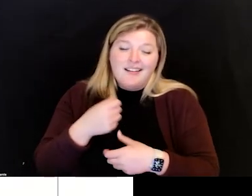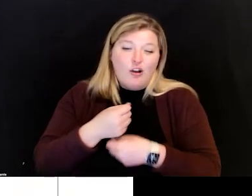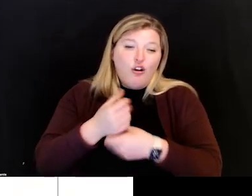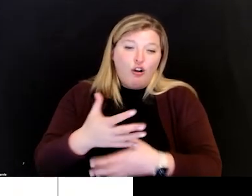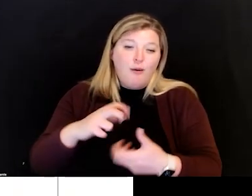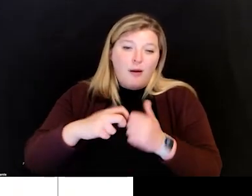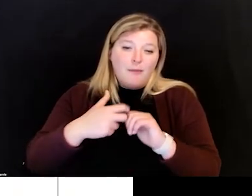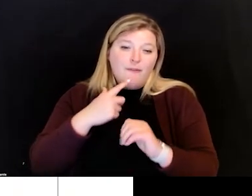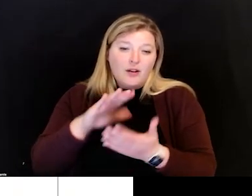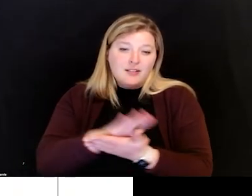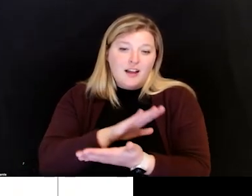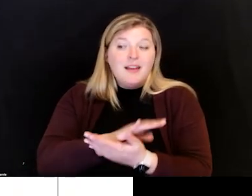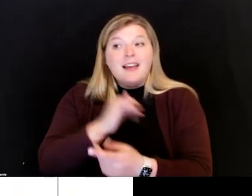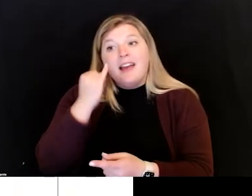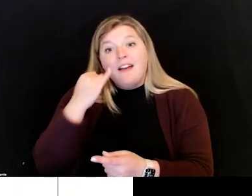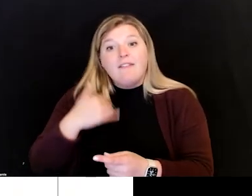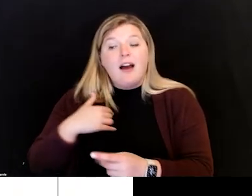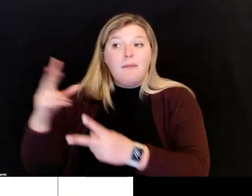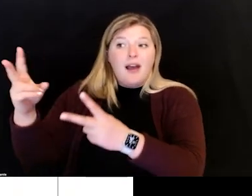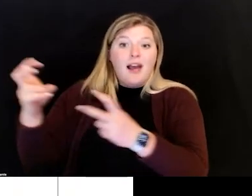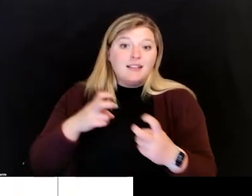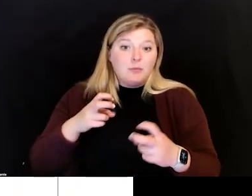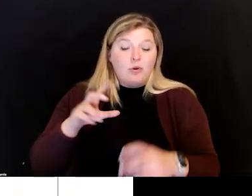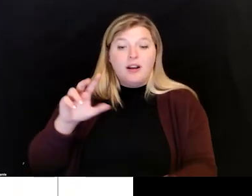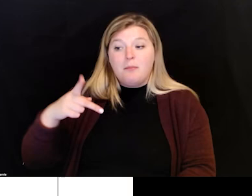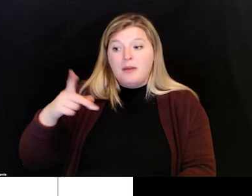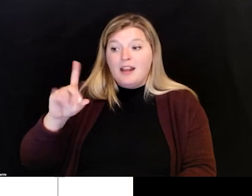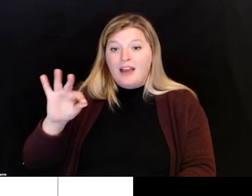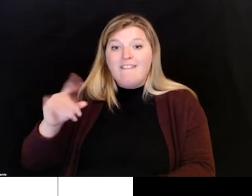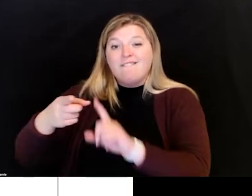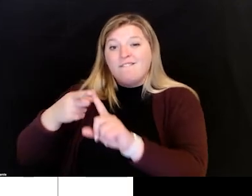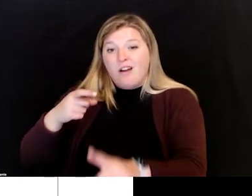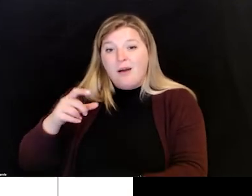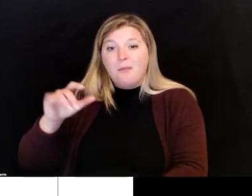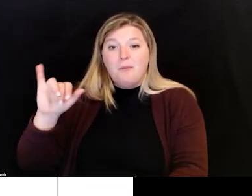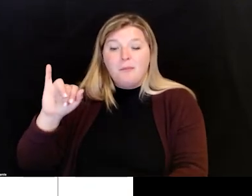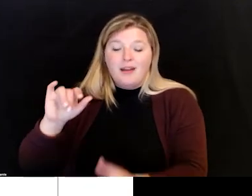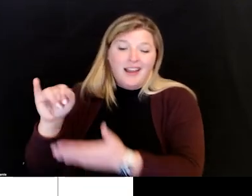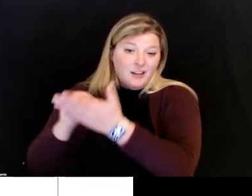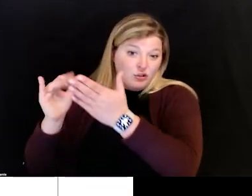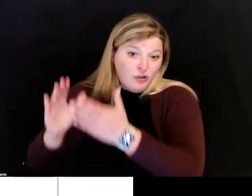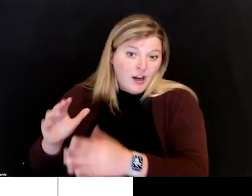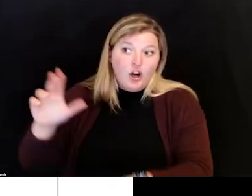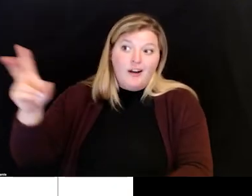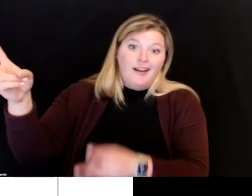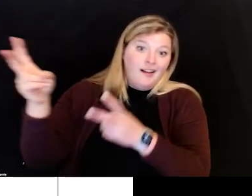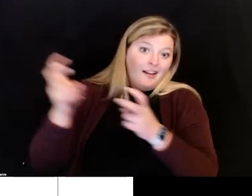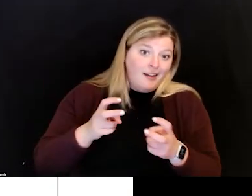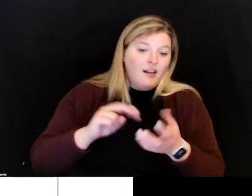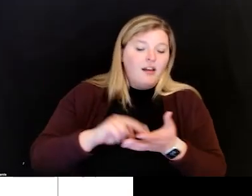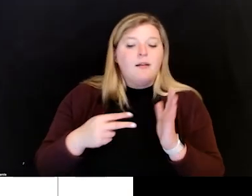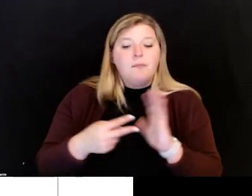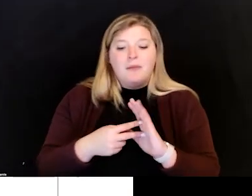If you're exporting a PDF from Adobe Illustrator, it'll cause your word to not read correctly with a screen reader,